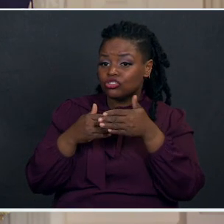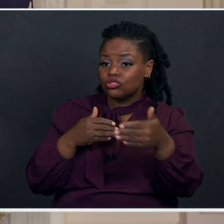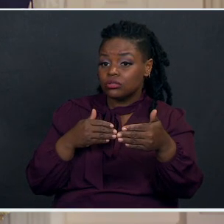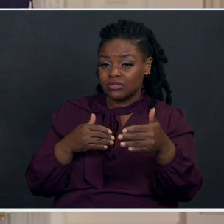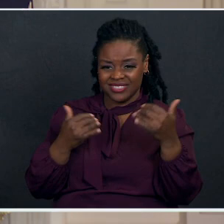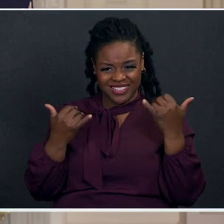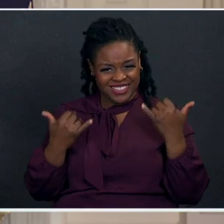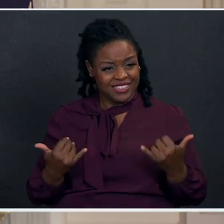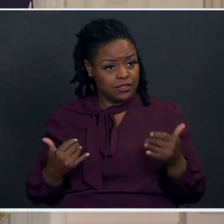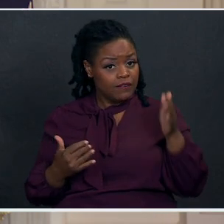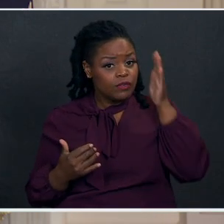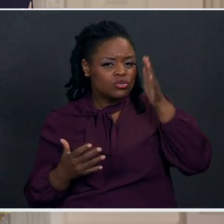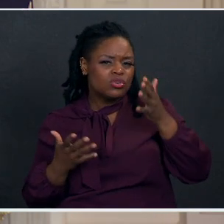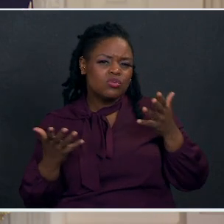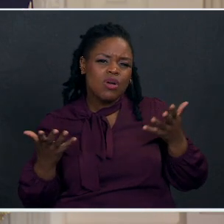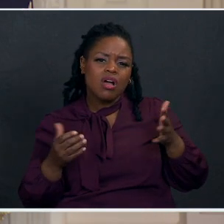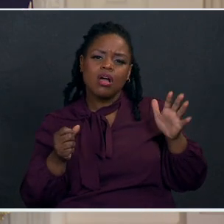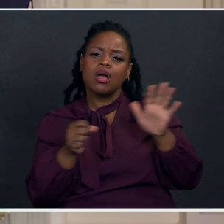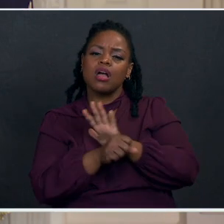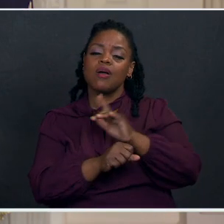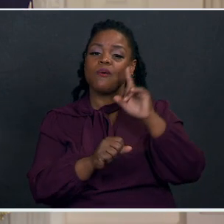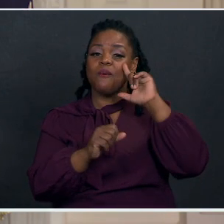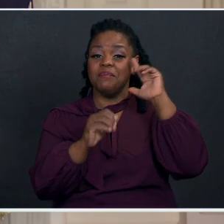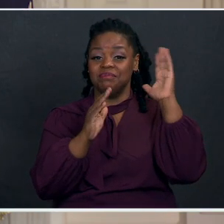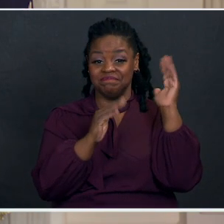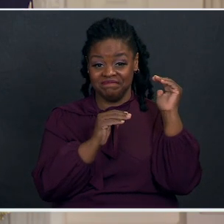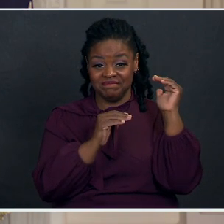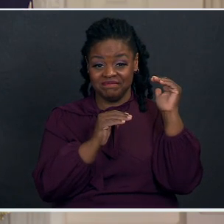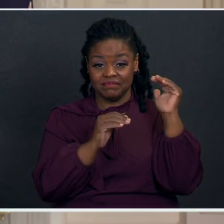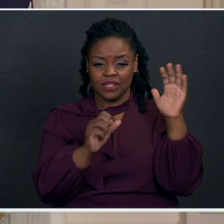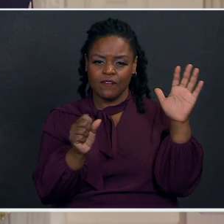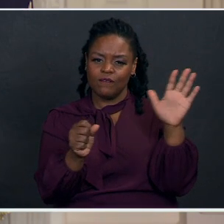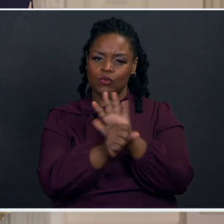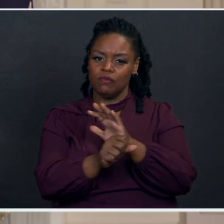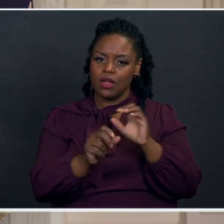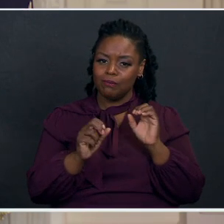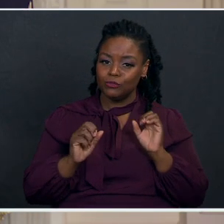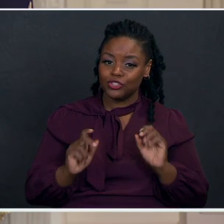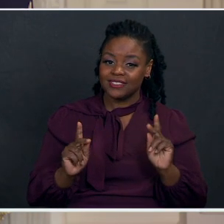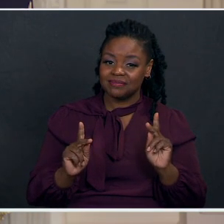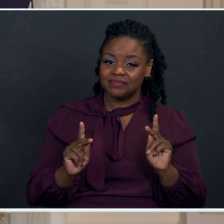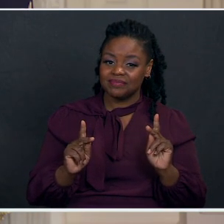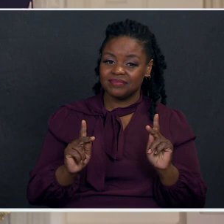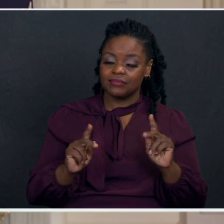It's about coming to the moment to deal with this maximum threat that we --